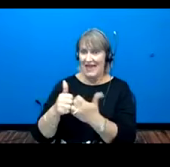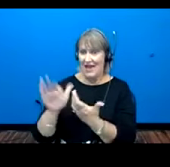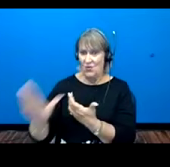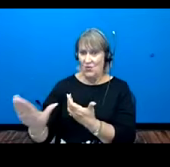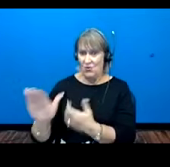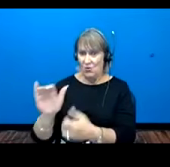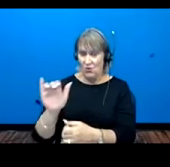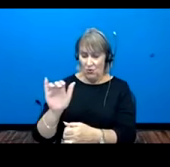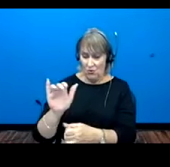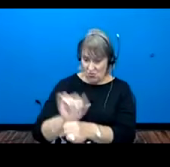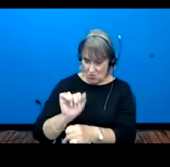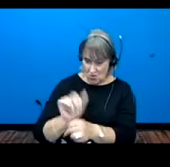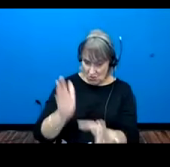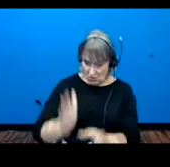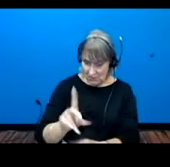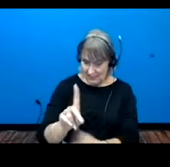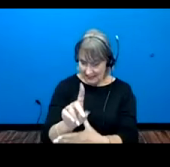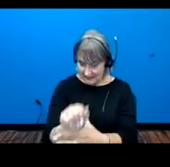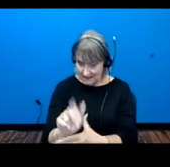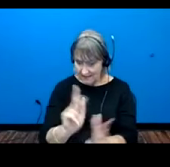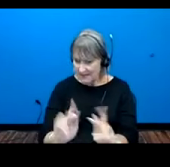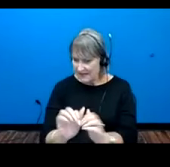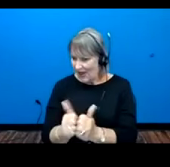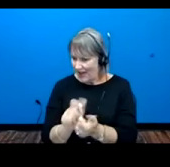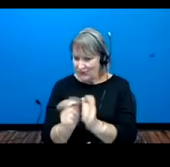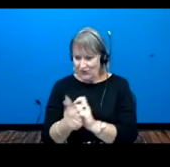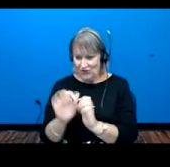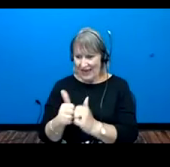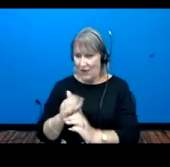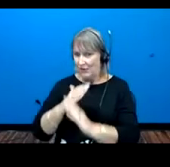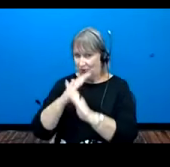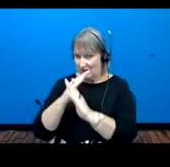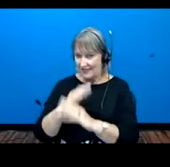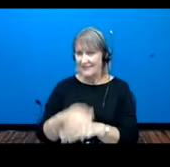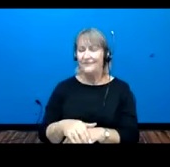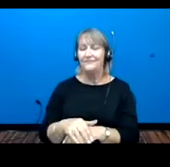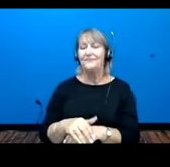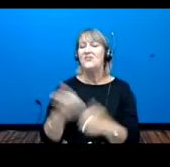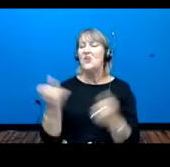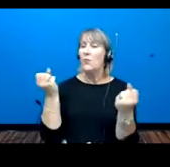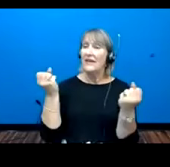with disabilities in the community. And as I mentioned, we’ll have videos and podcasts. One of the videos that we're working on